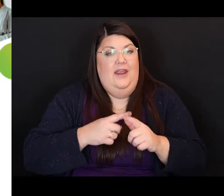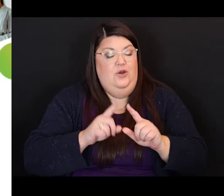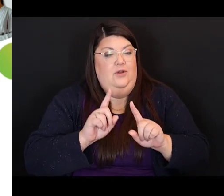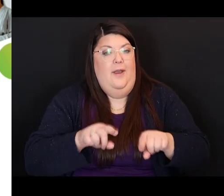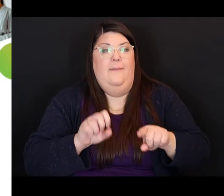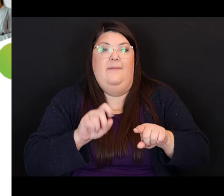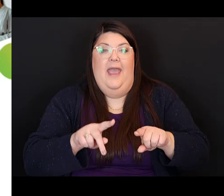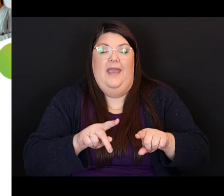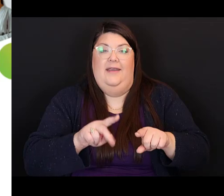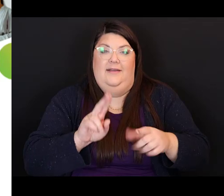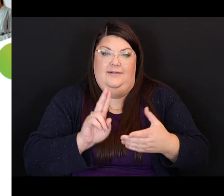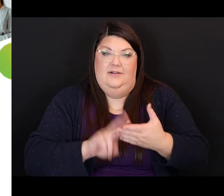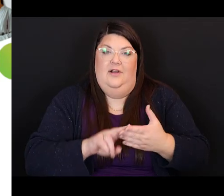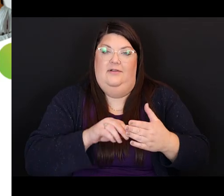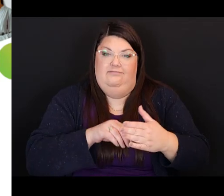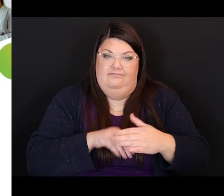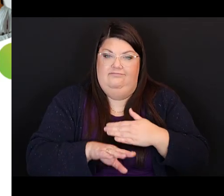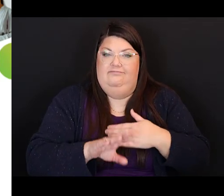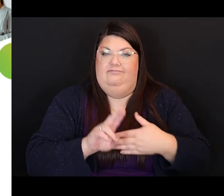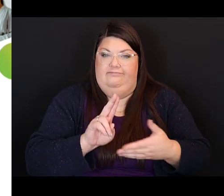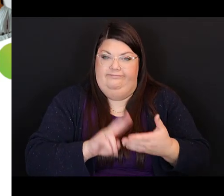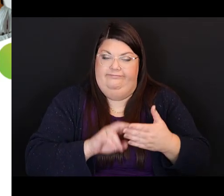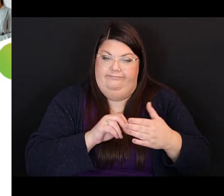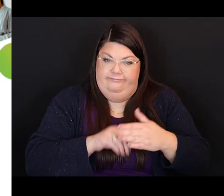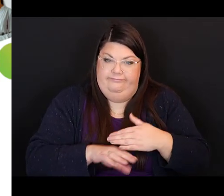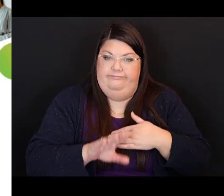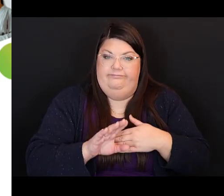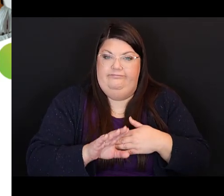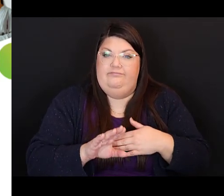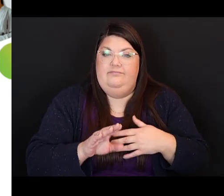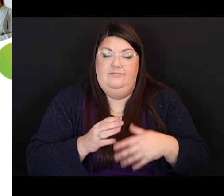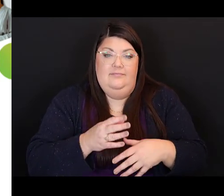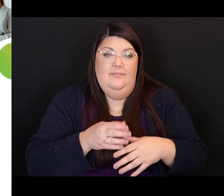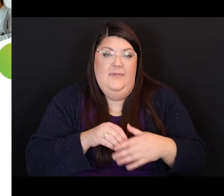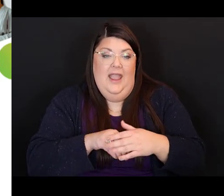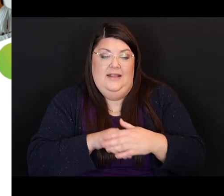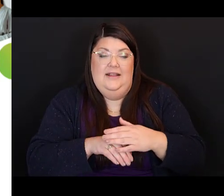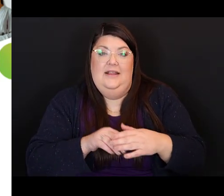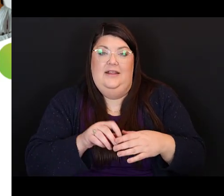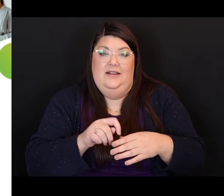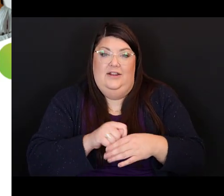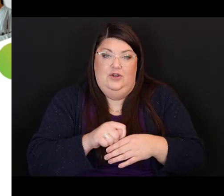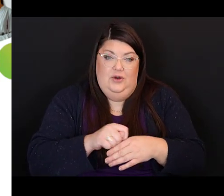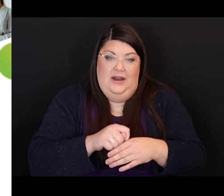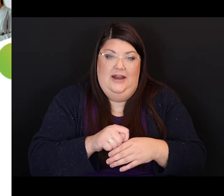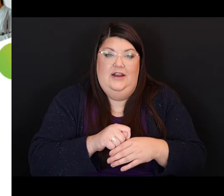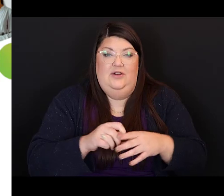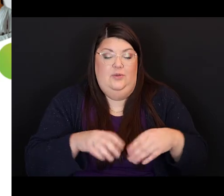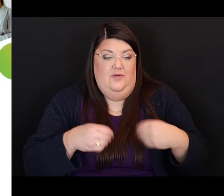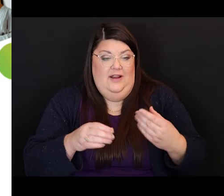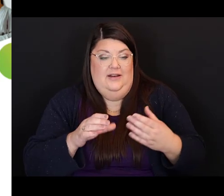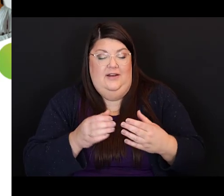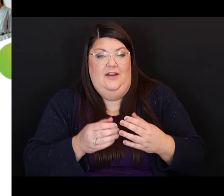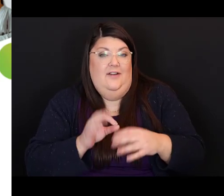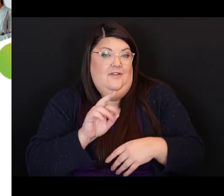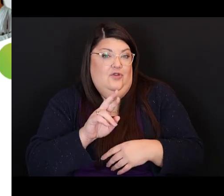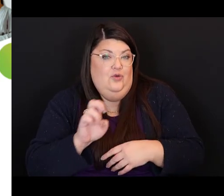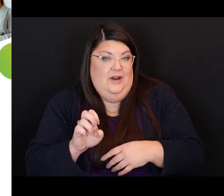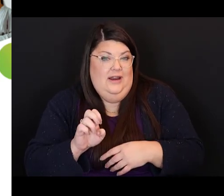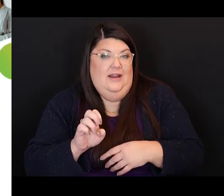times as you want to access this free training that provides free CRC continuing education hours.